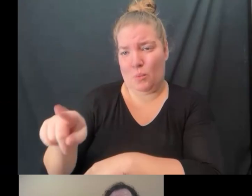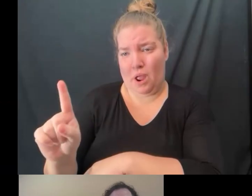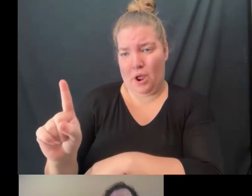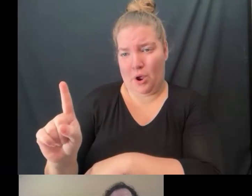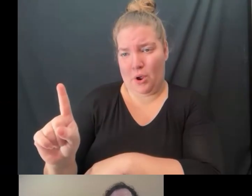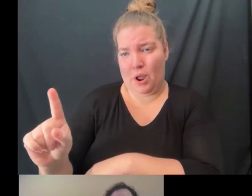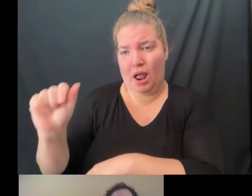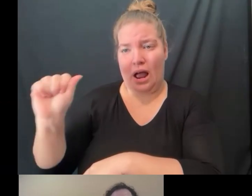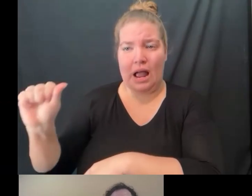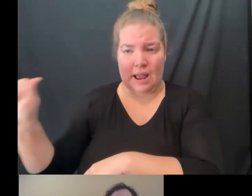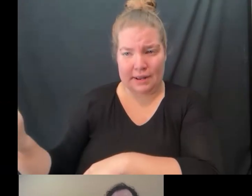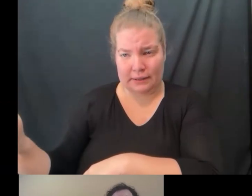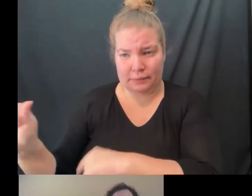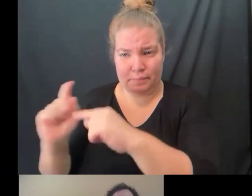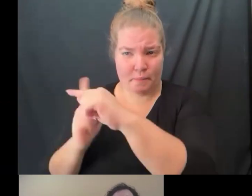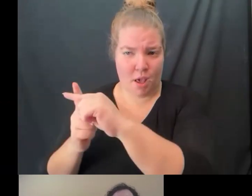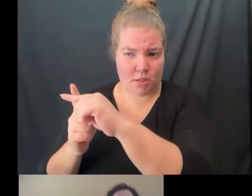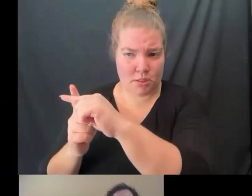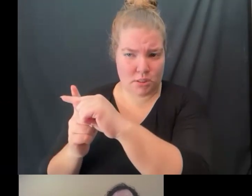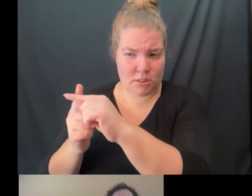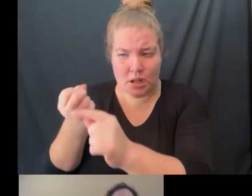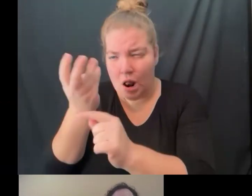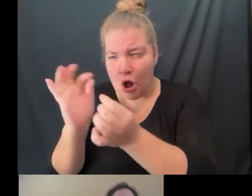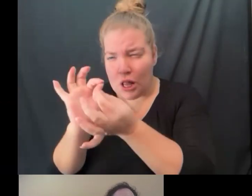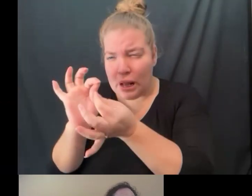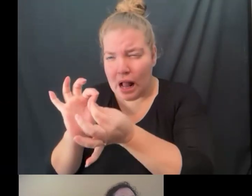It mentions WCAG 2.1 AA, as well as